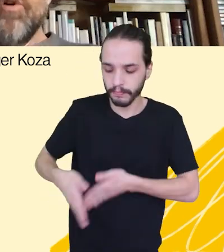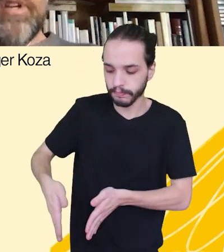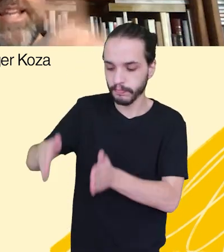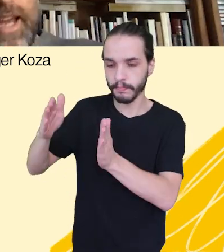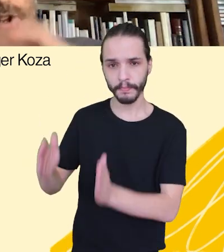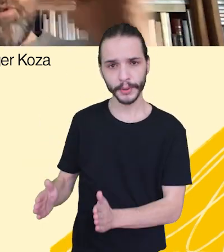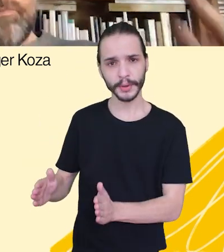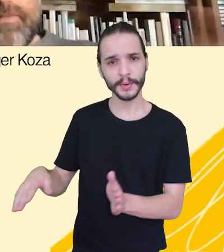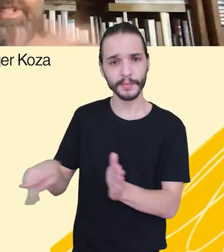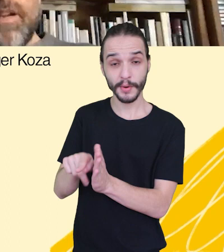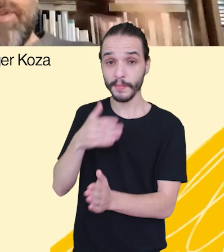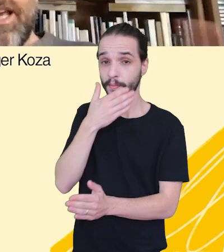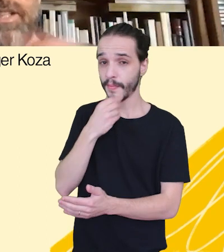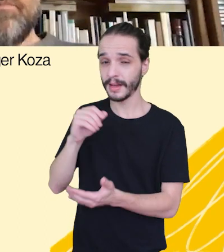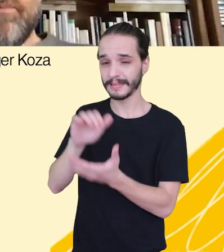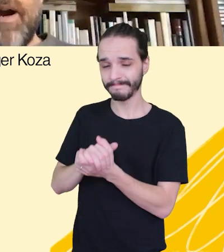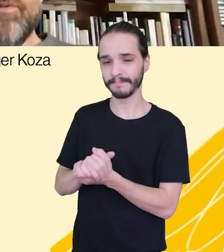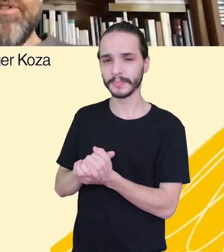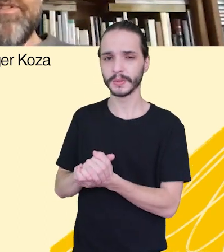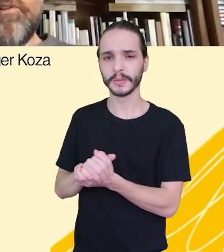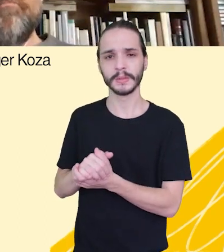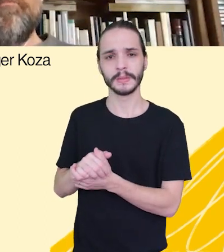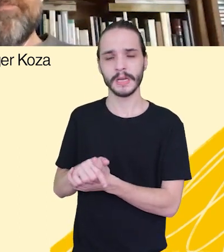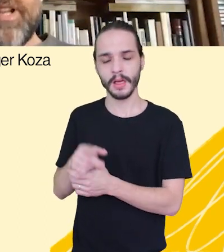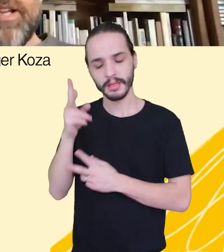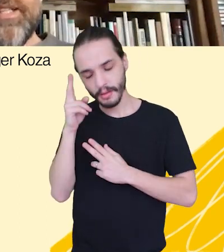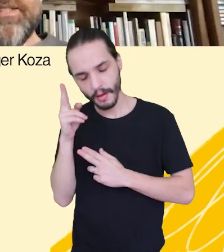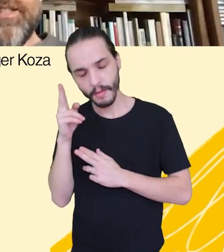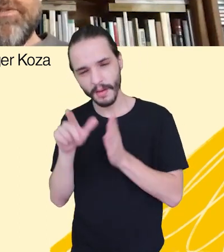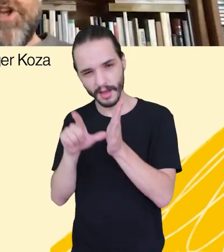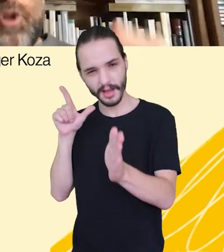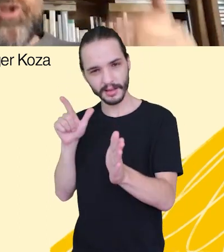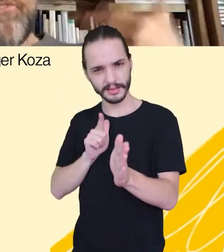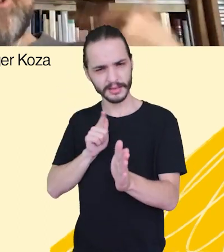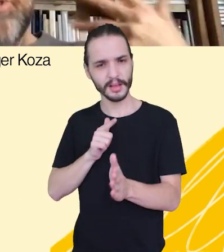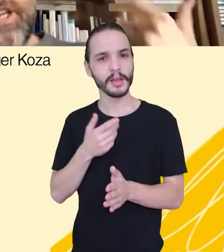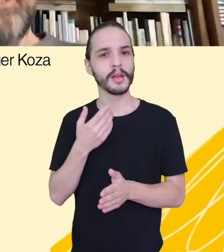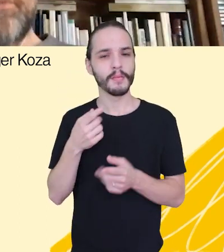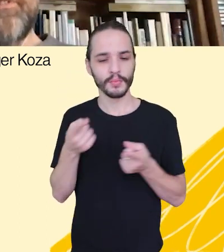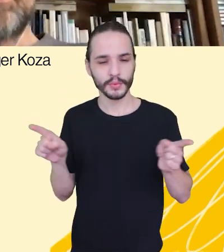So can you tell me a bit about the use of music in your films?